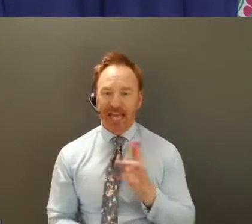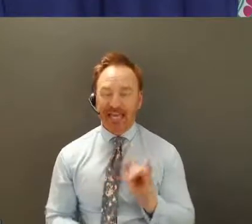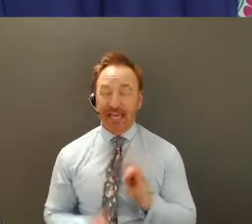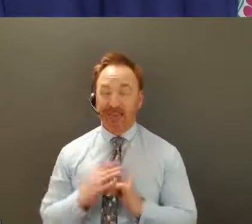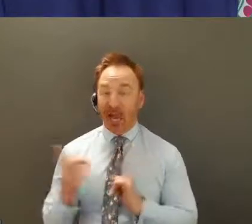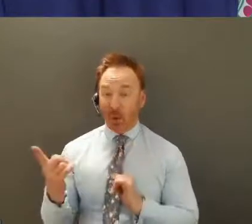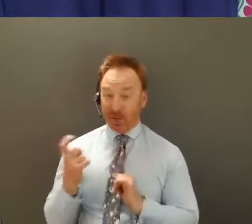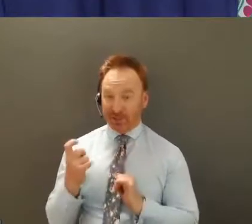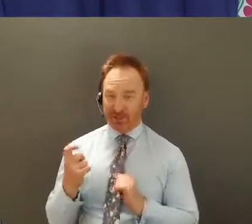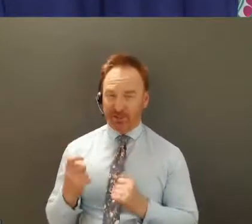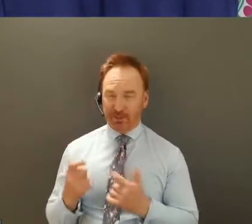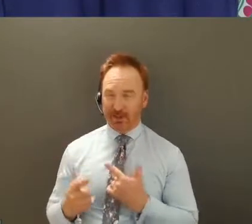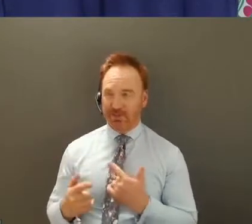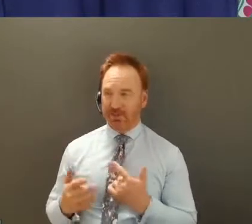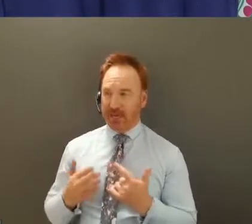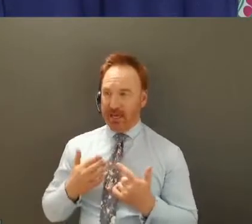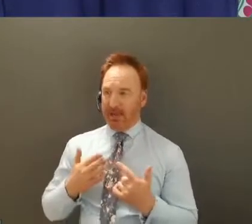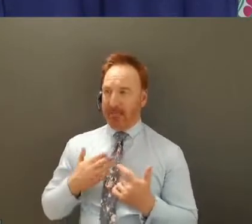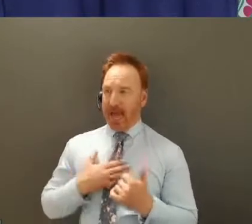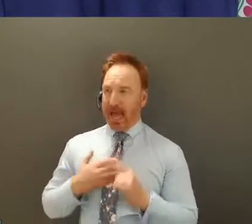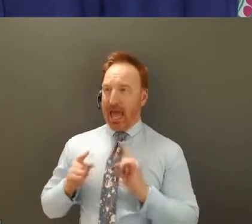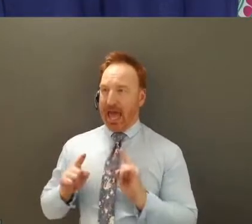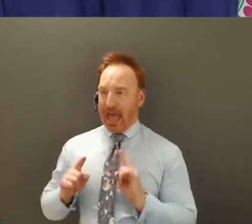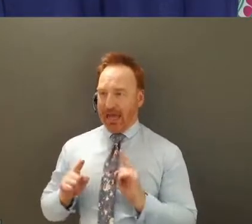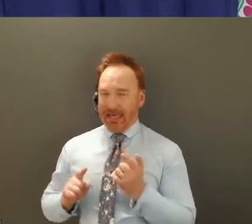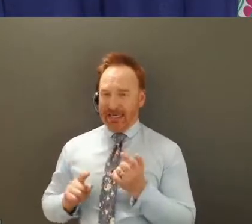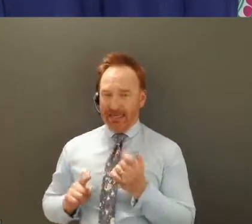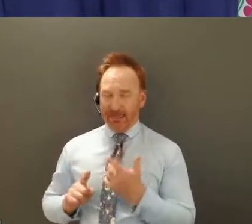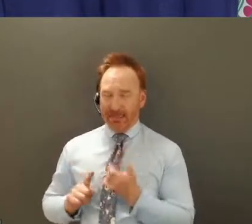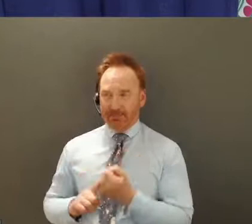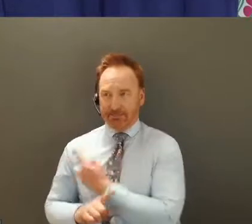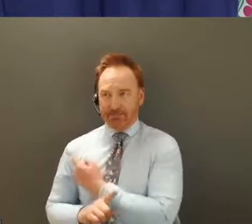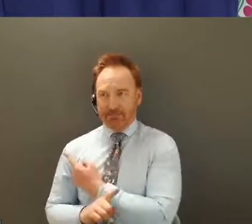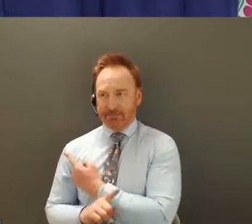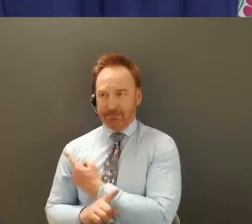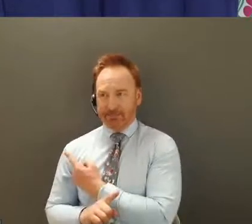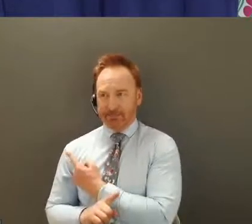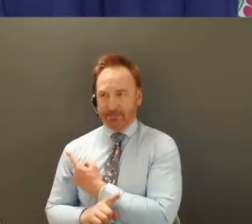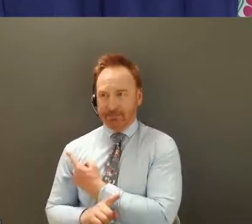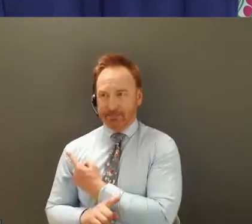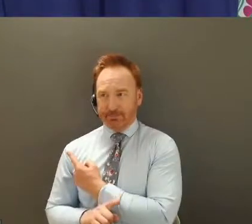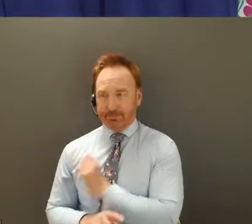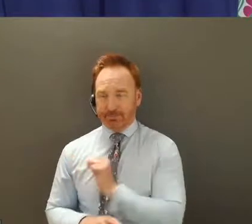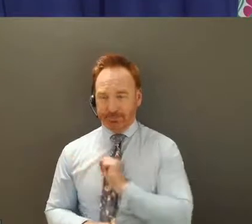worried or have a plan in place for any potential outcomes and